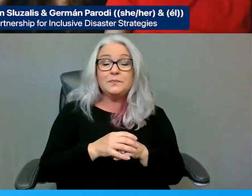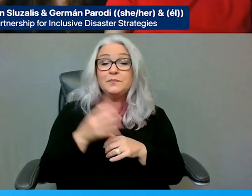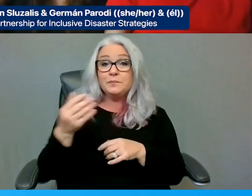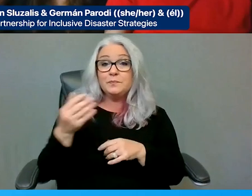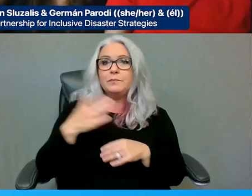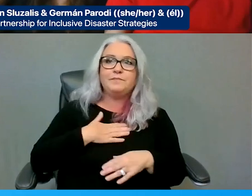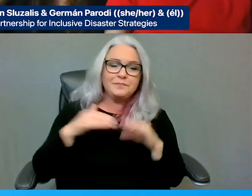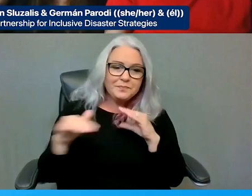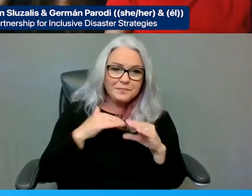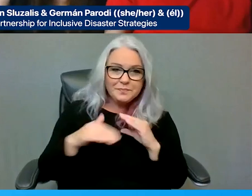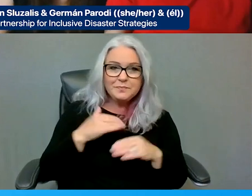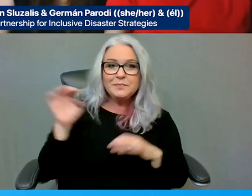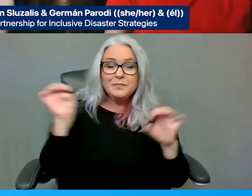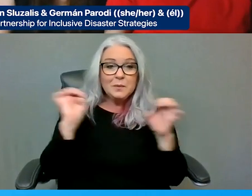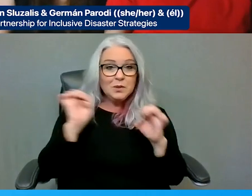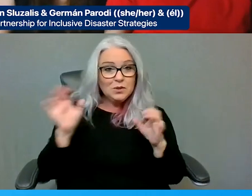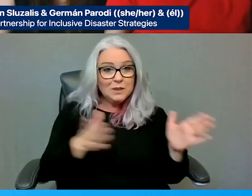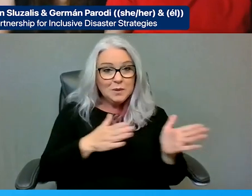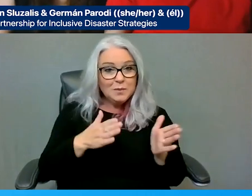emergencypreparedness@DRNY.org